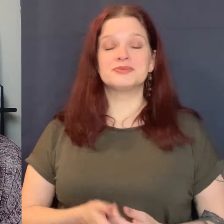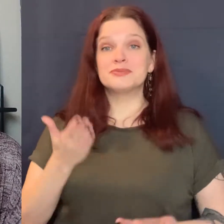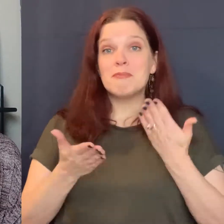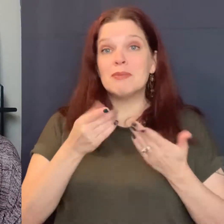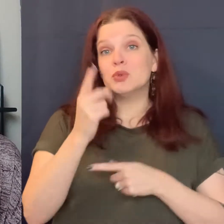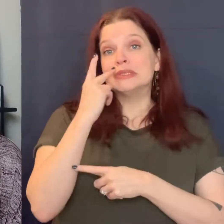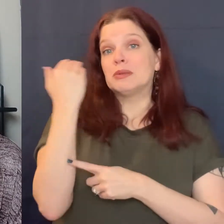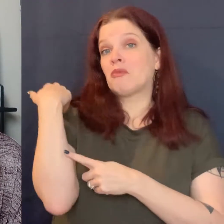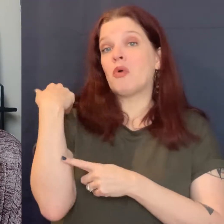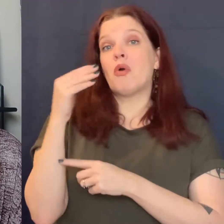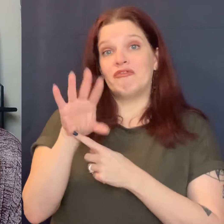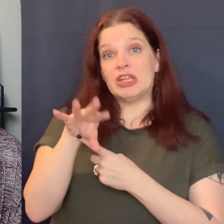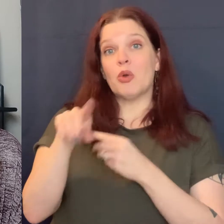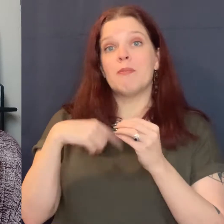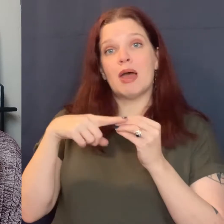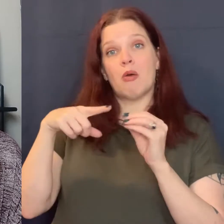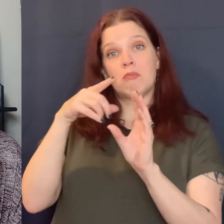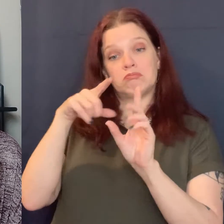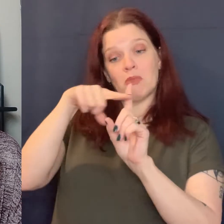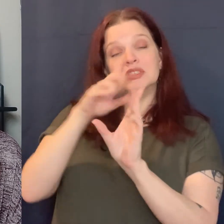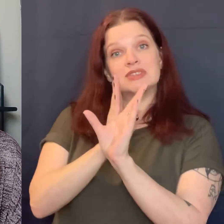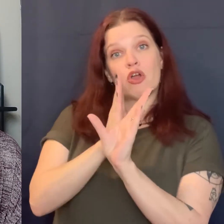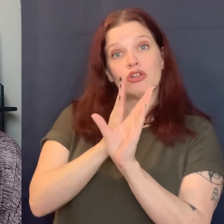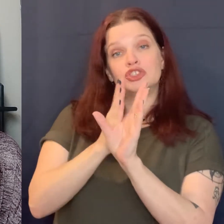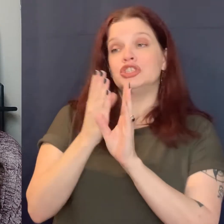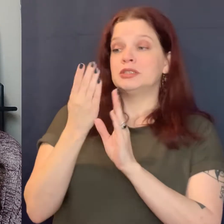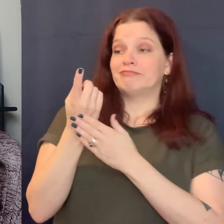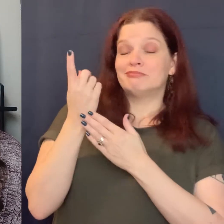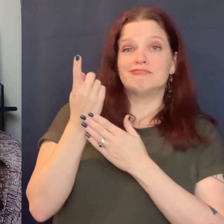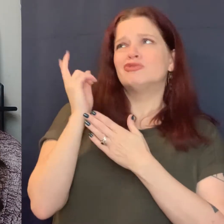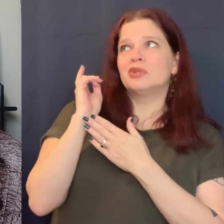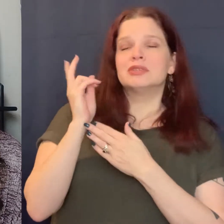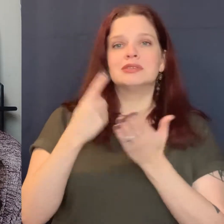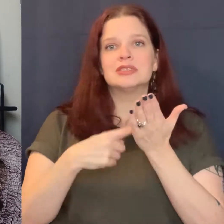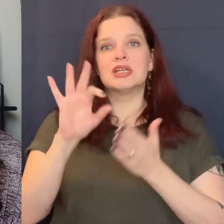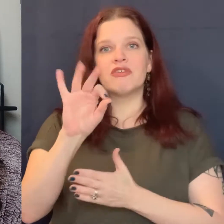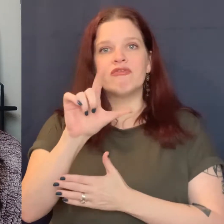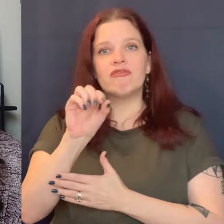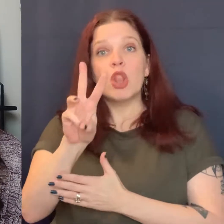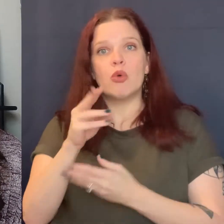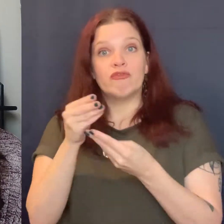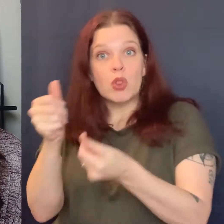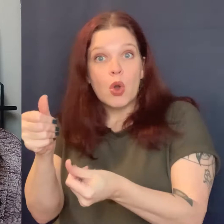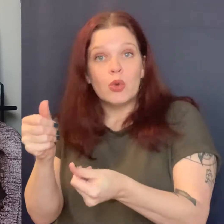You may have seen our previous videos on positive psychology. So last time we talked about flow and then we will also have more